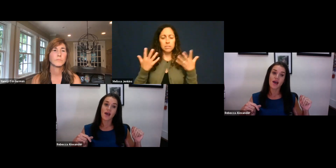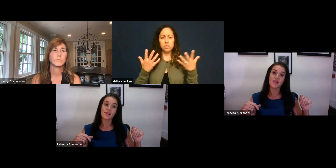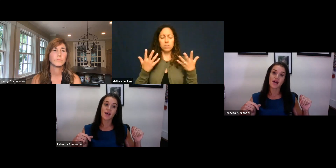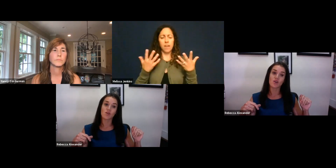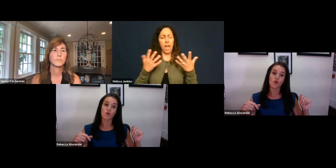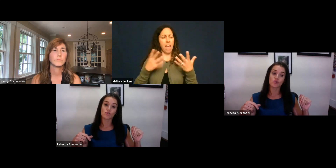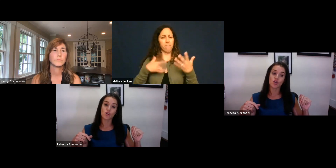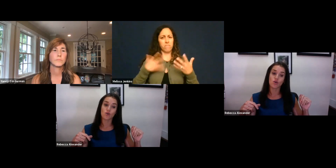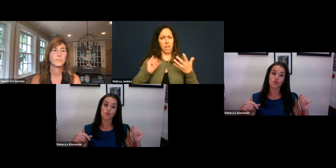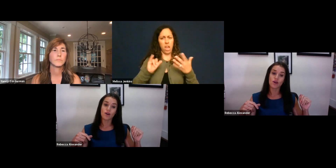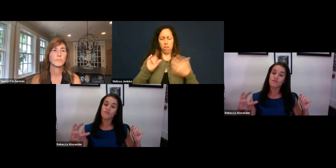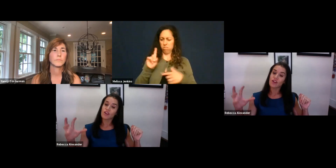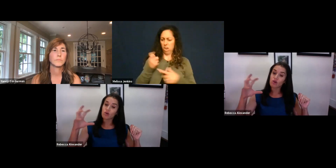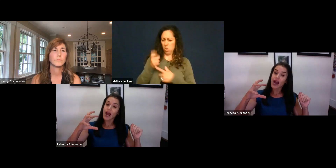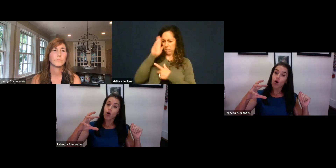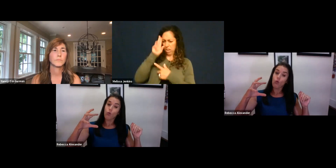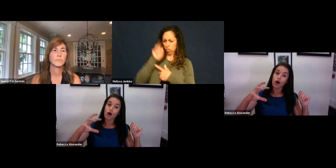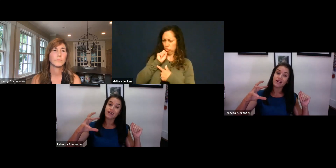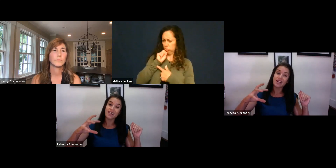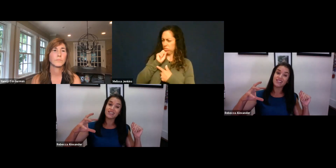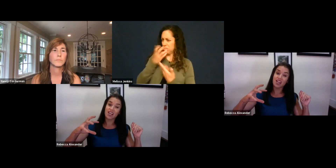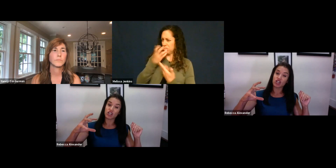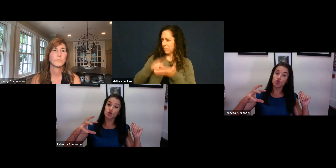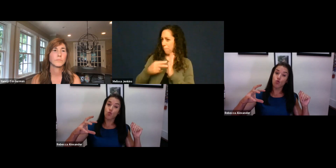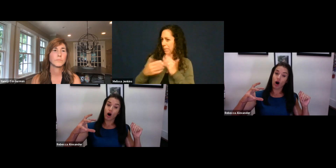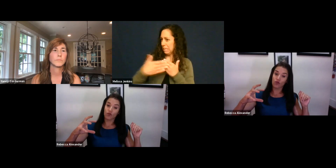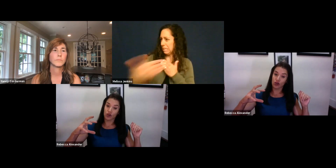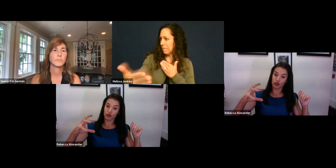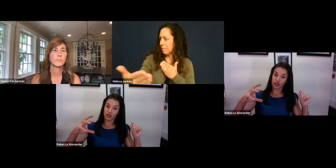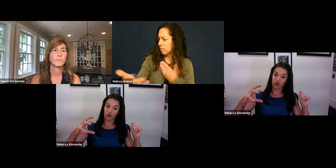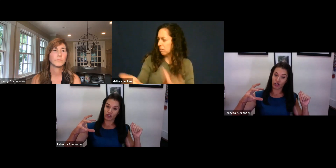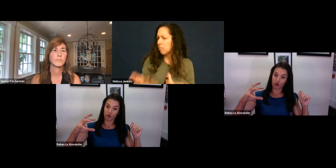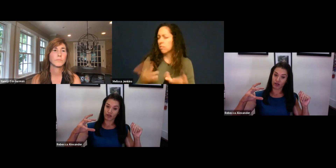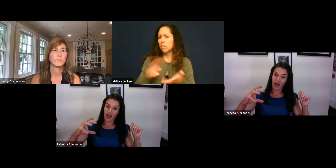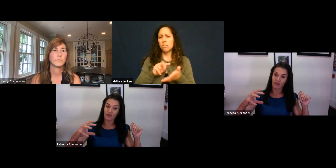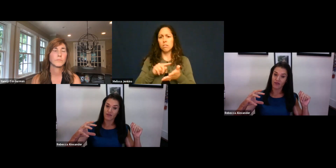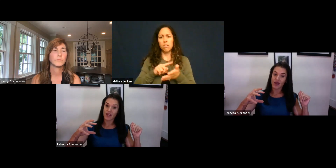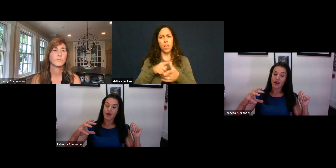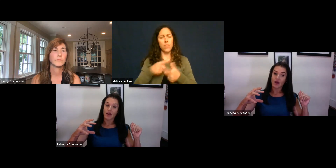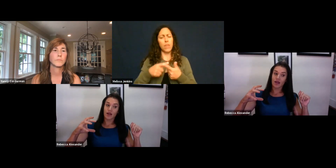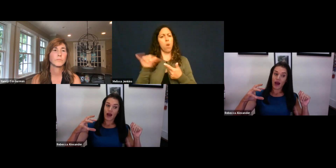And then also figuring out what it is that you want for yourself and your life.